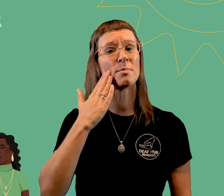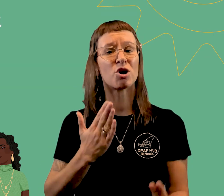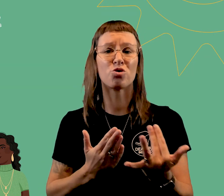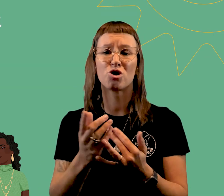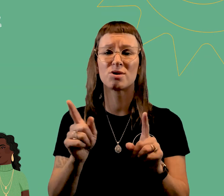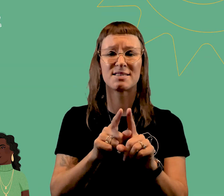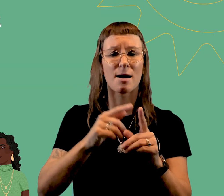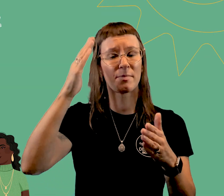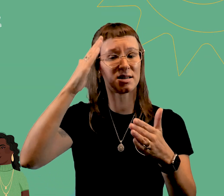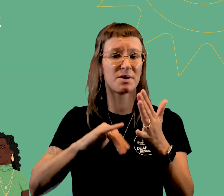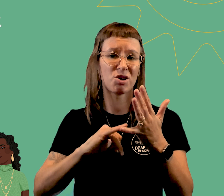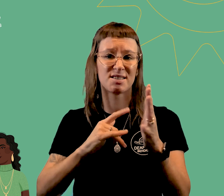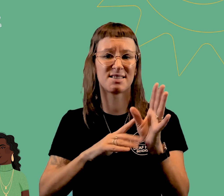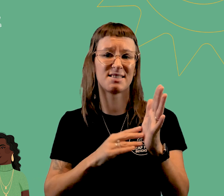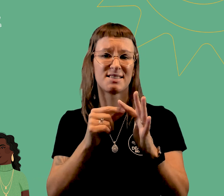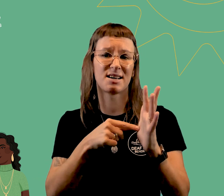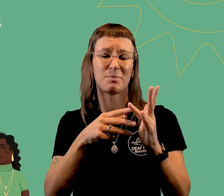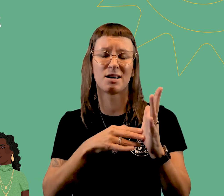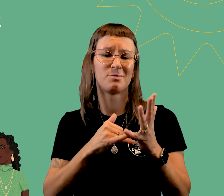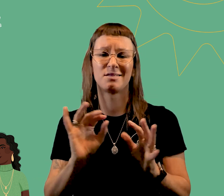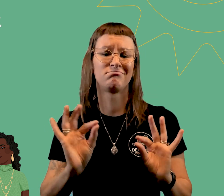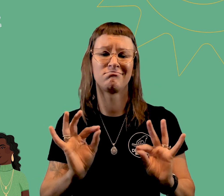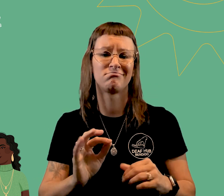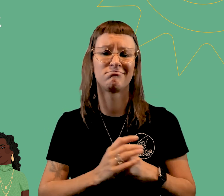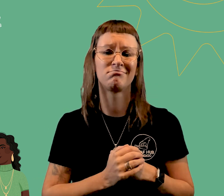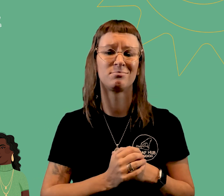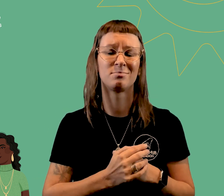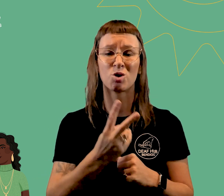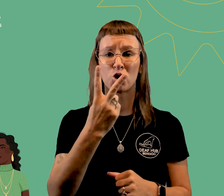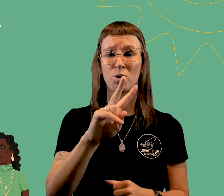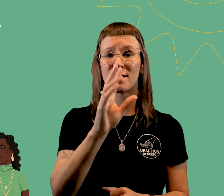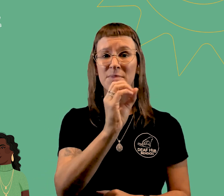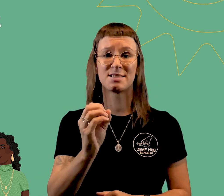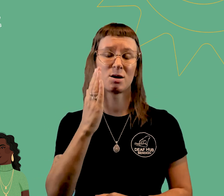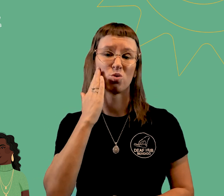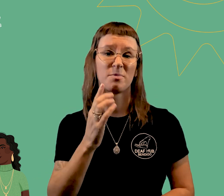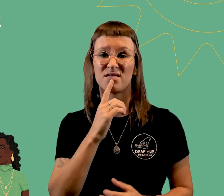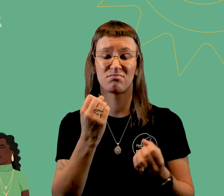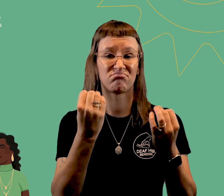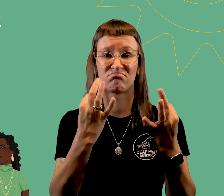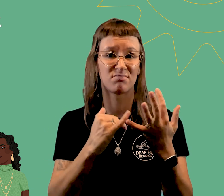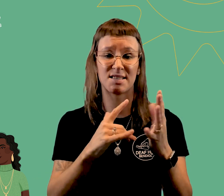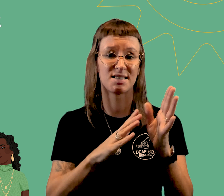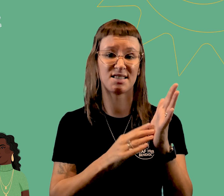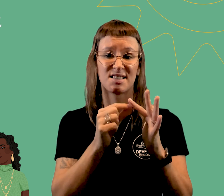Not all women experience the same menopausal symptoms: 20% of women report no symptoms at all.